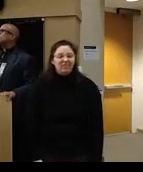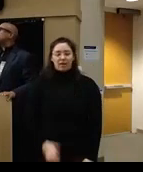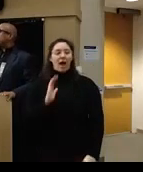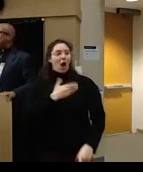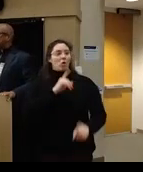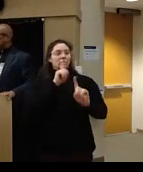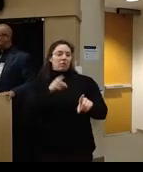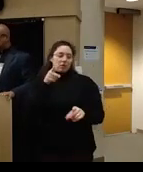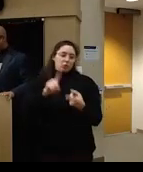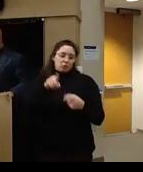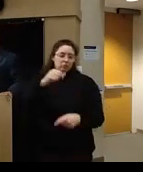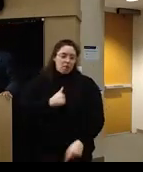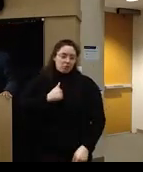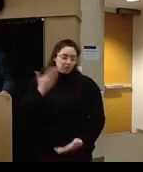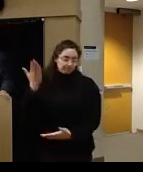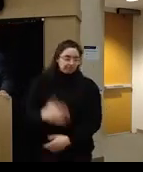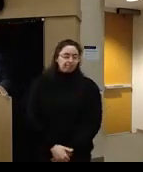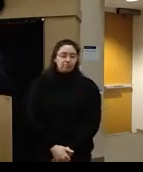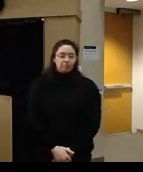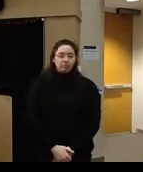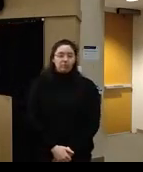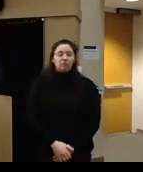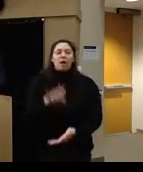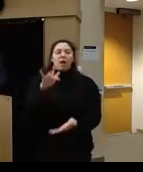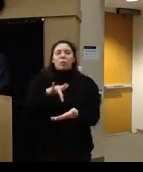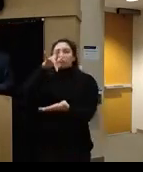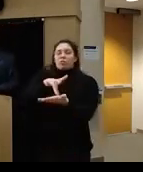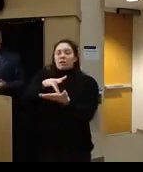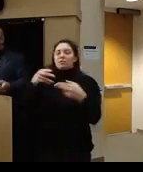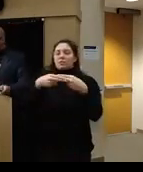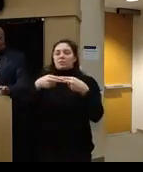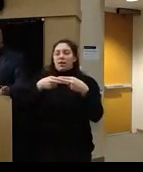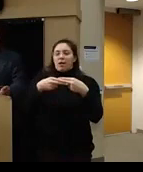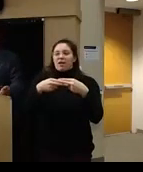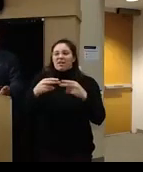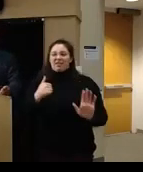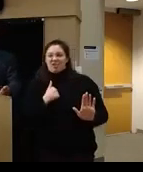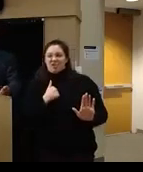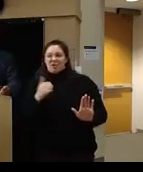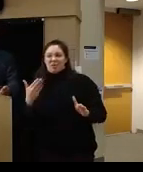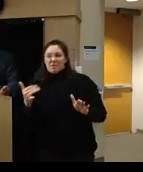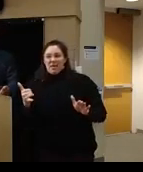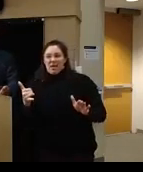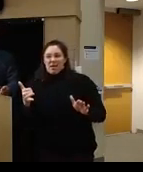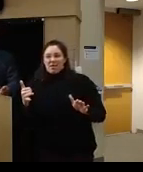to the apology now I press the next slide should it come on by itself or do I have to press play